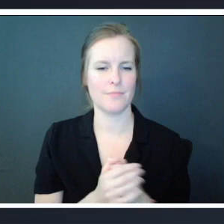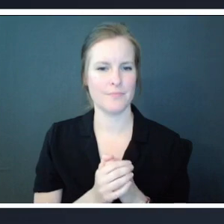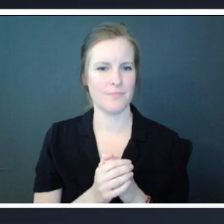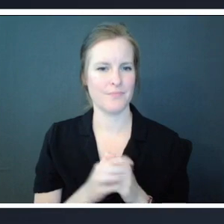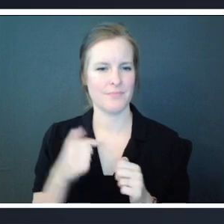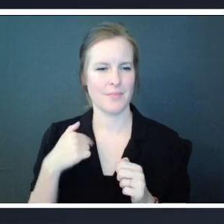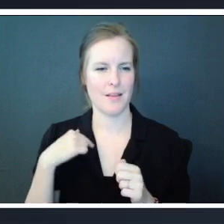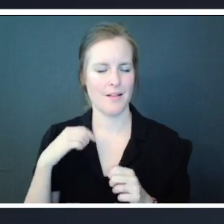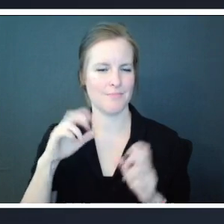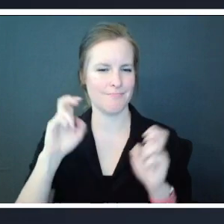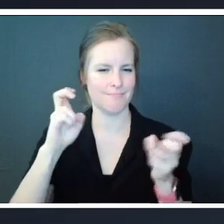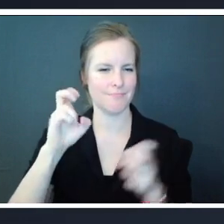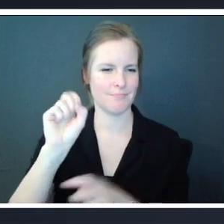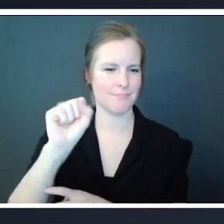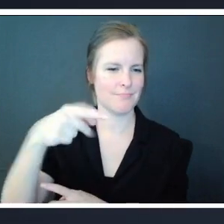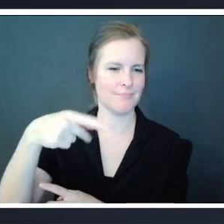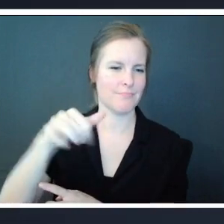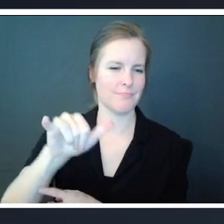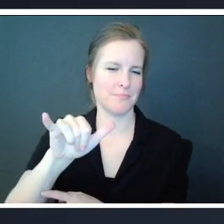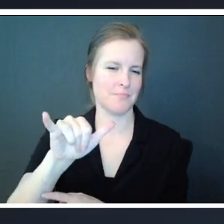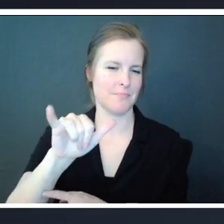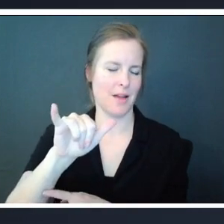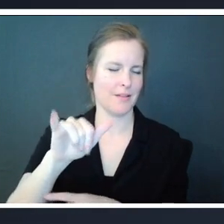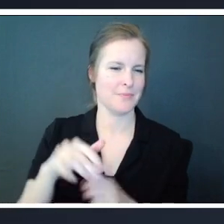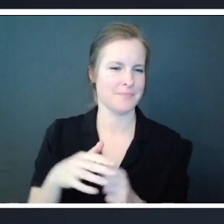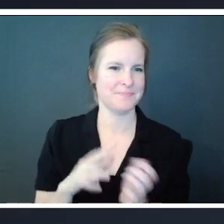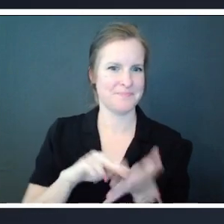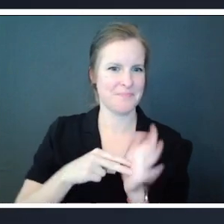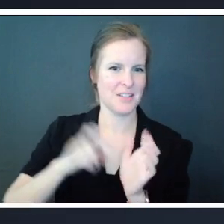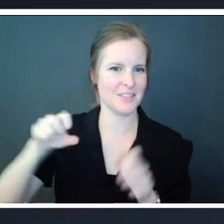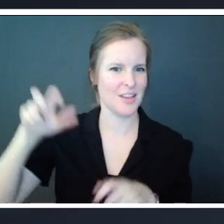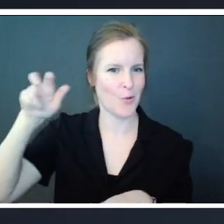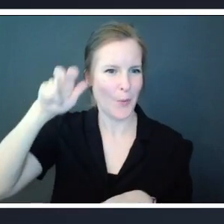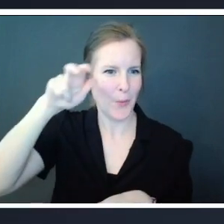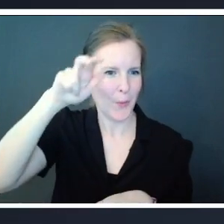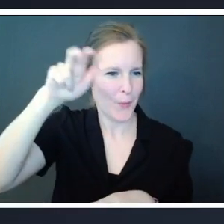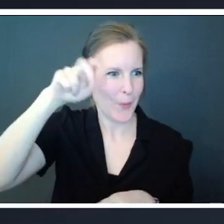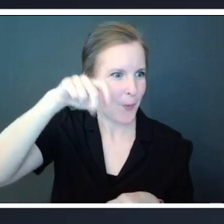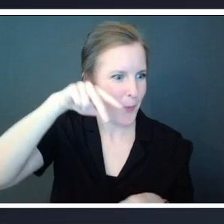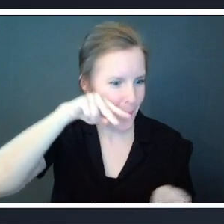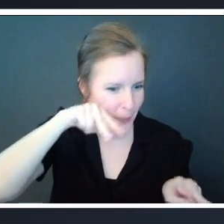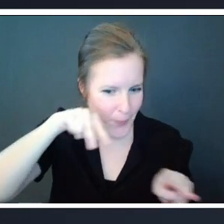are moving in their habitats. The Chesky horses extinct in the wild, in the 1960s,